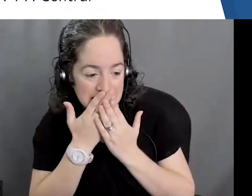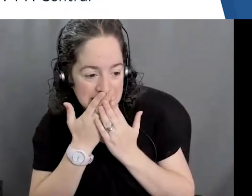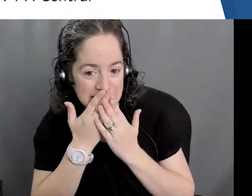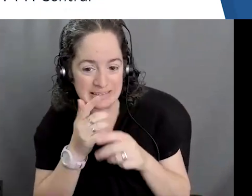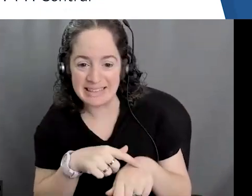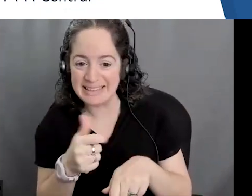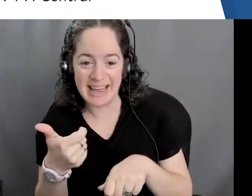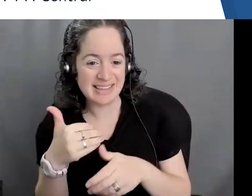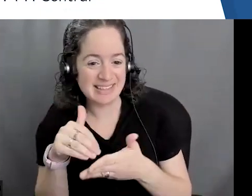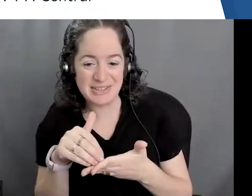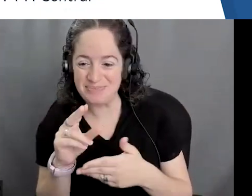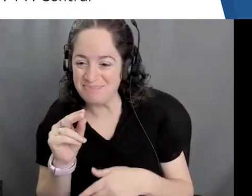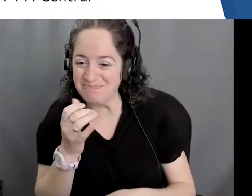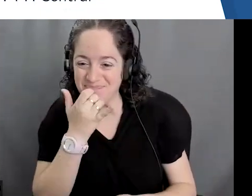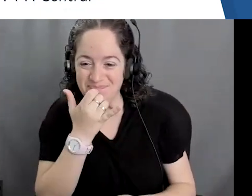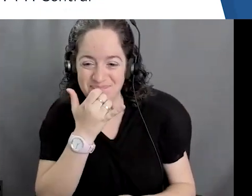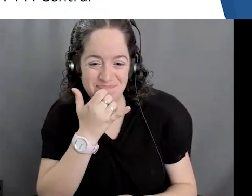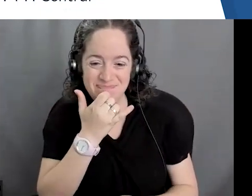we're off on our time on the slide,